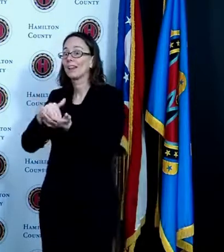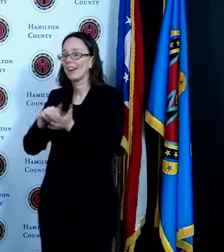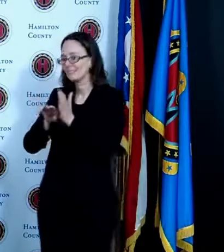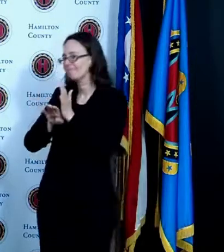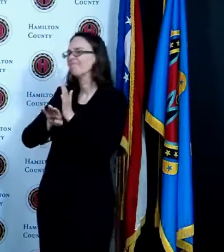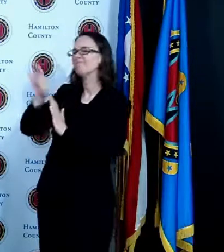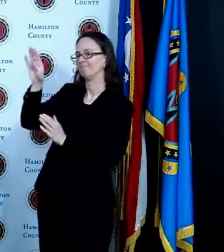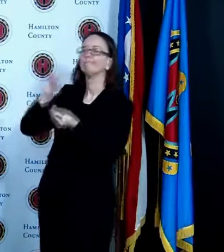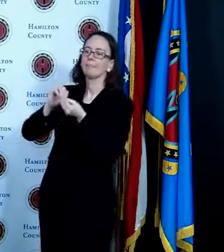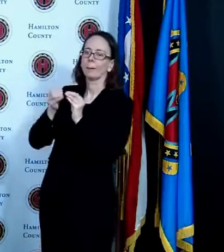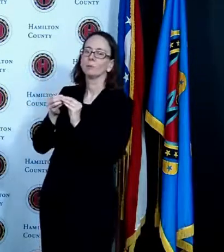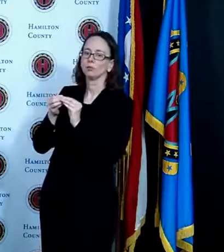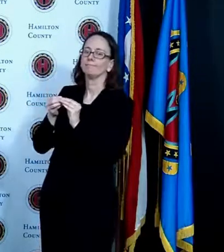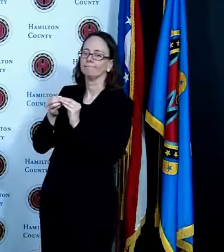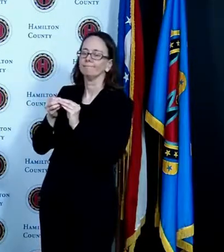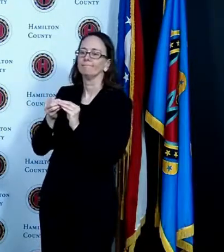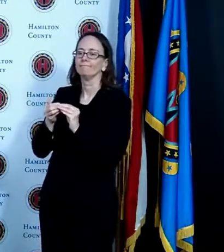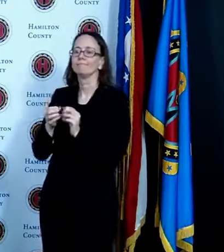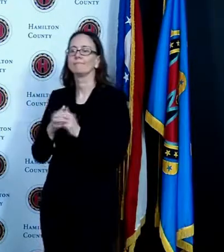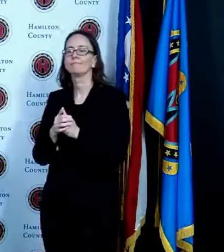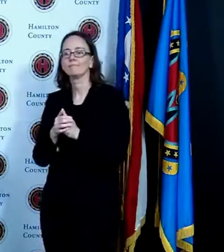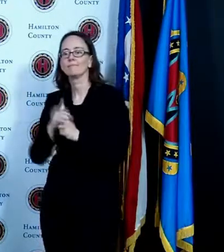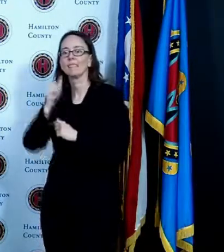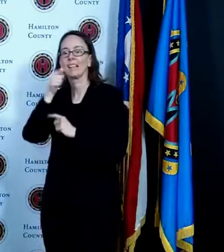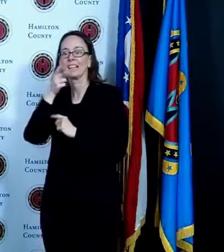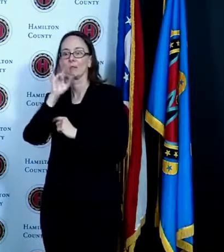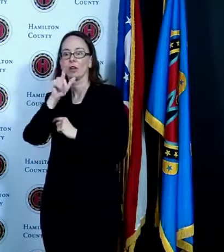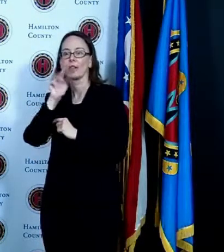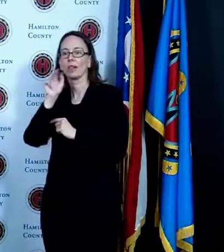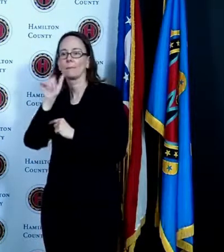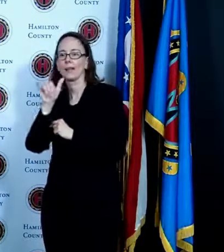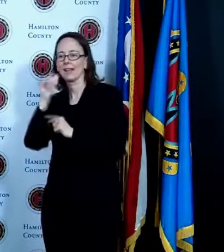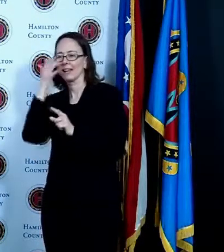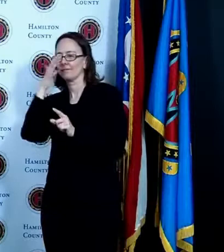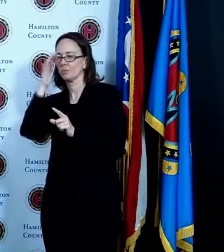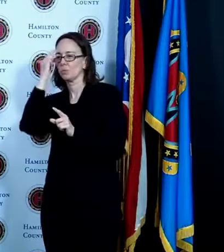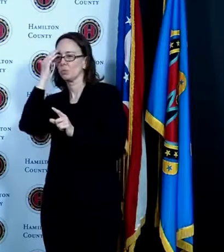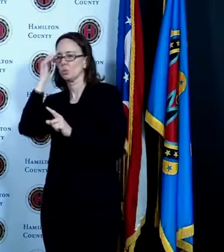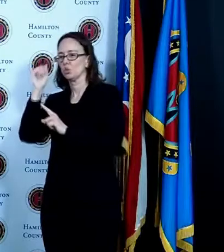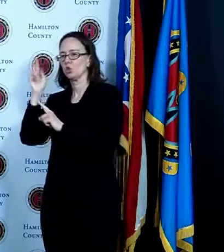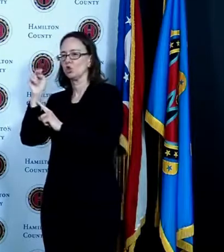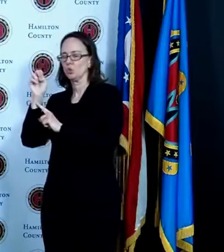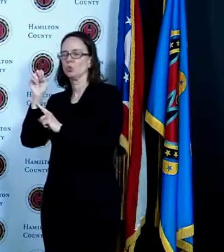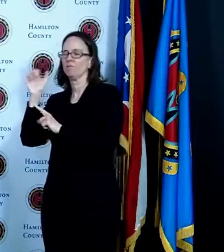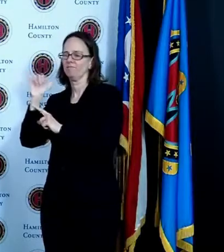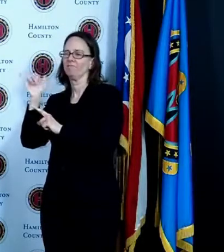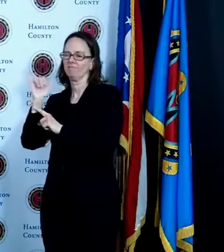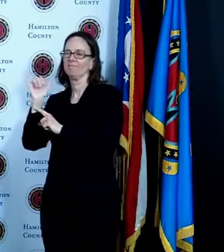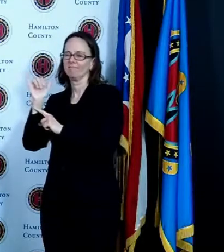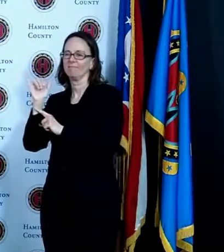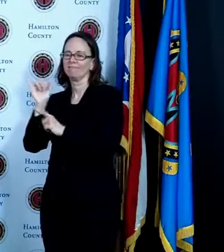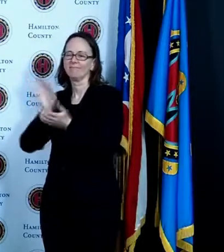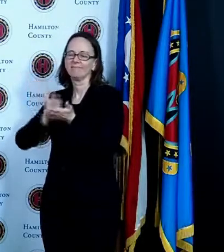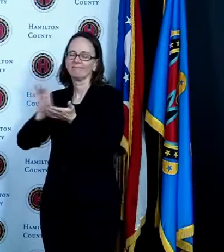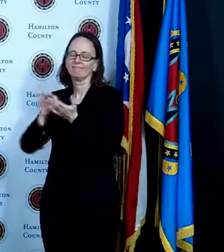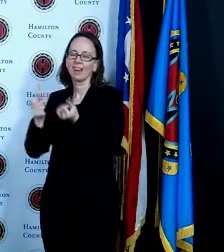April May and what we know in June is the death count the those data points